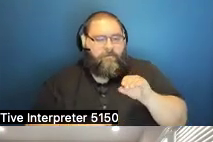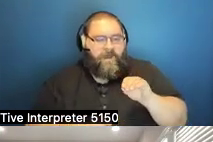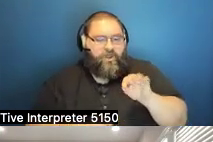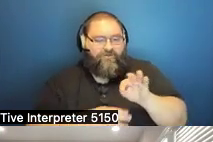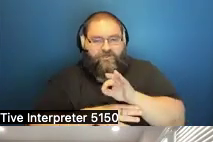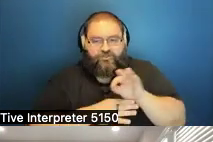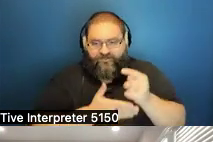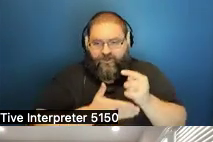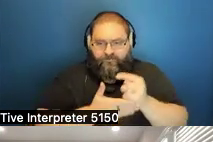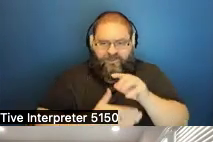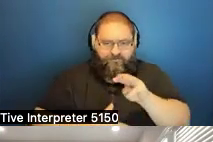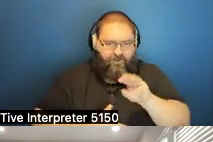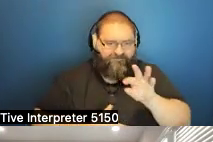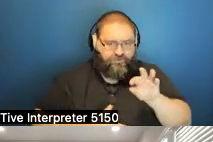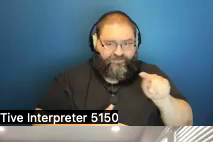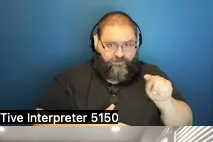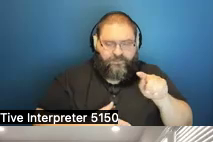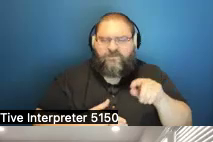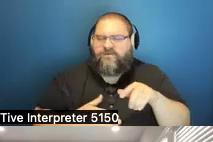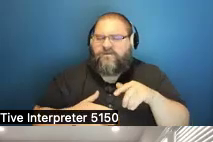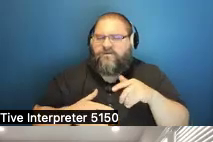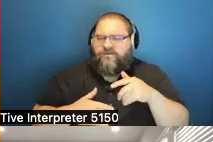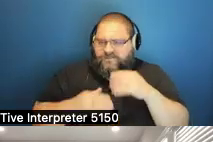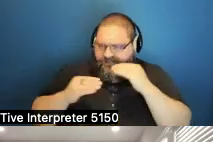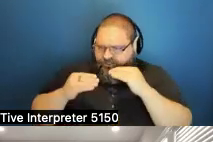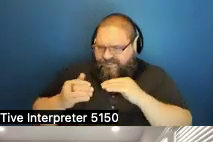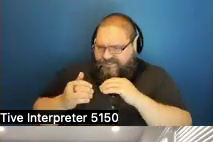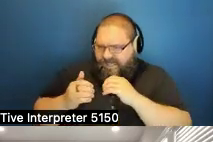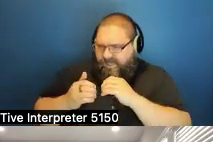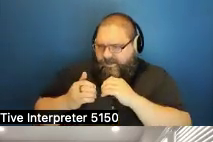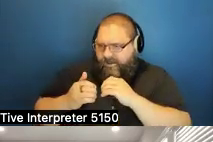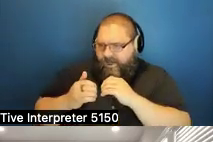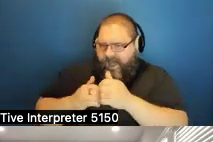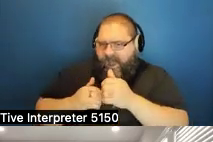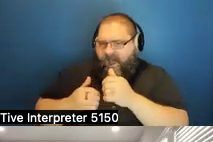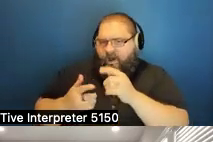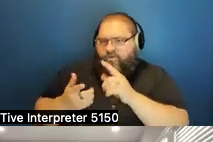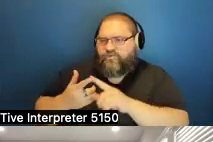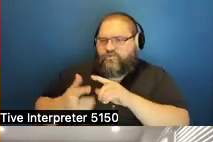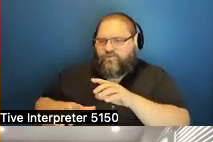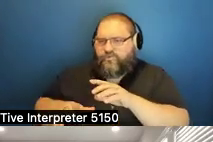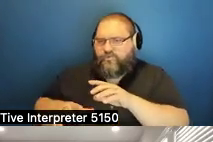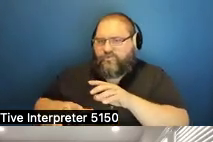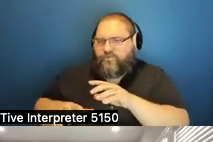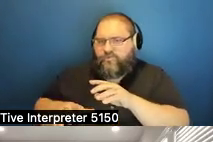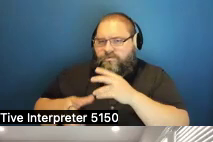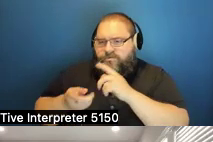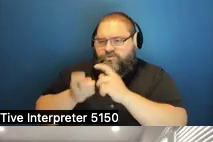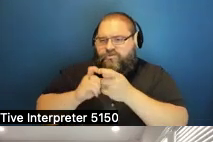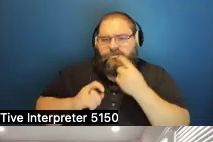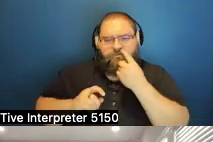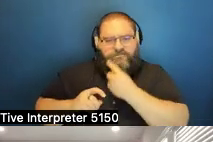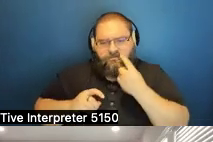to have developed a habit of mouth-breathing to transition to nasal breathing, which is